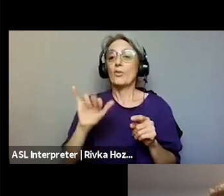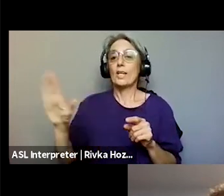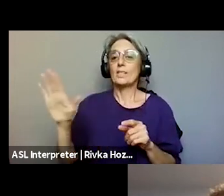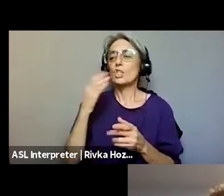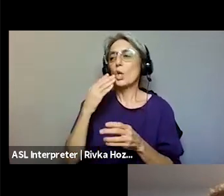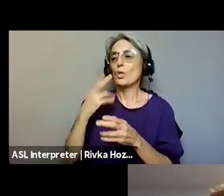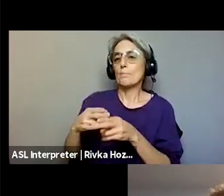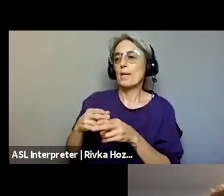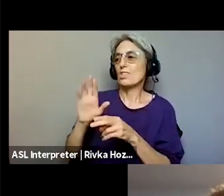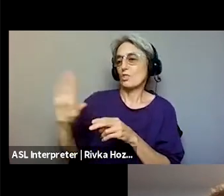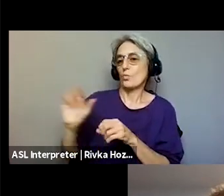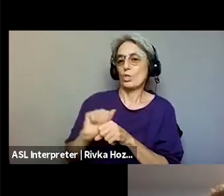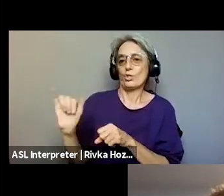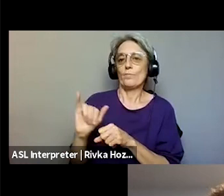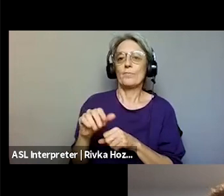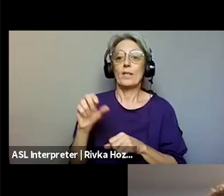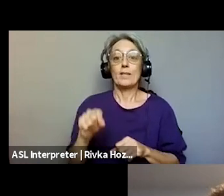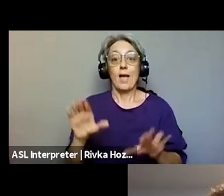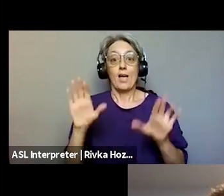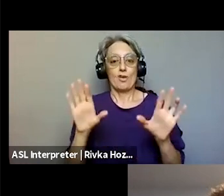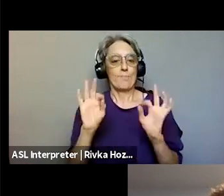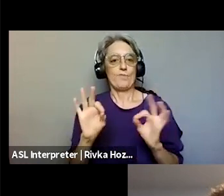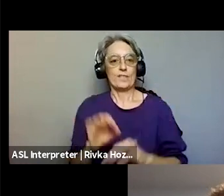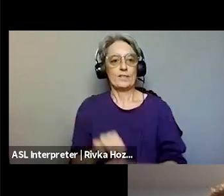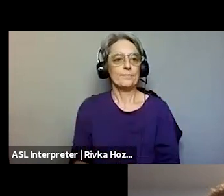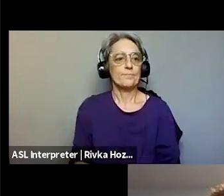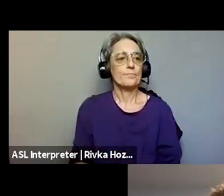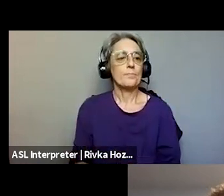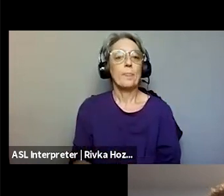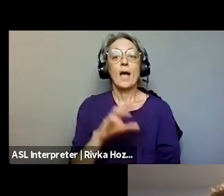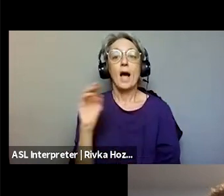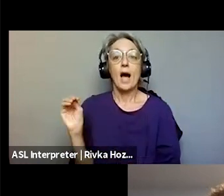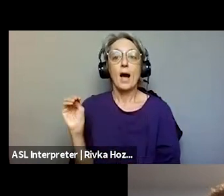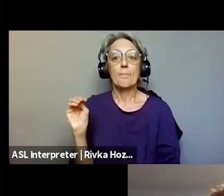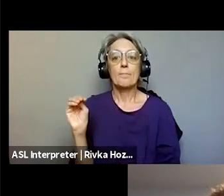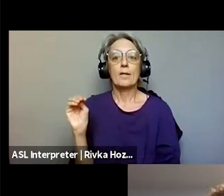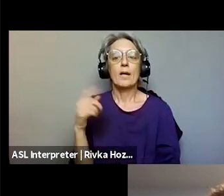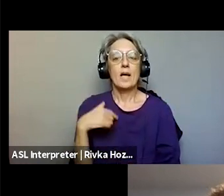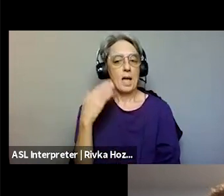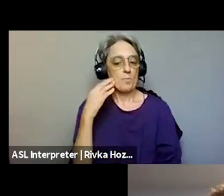[DR. AMANDA REICHARD:] Great, that would be perfect. I am mindful of the time and have one